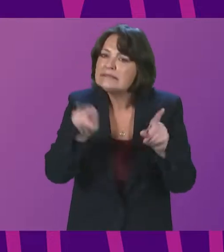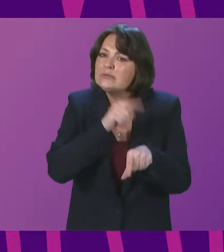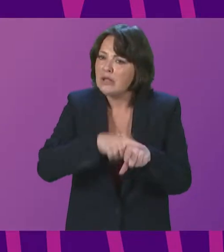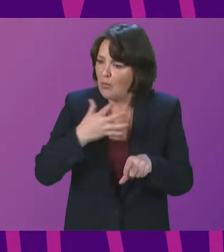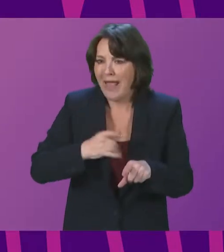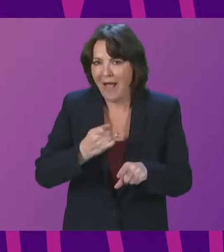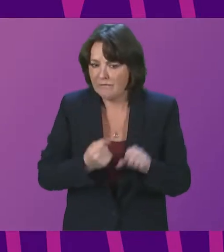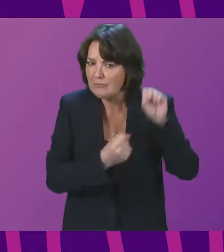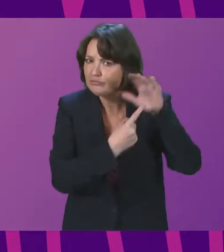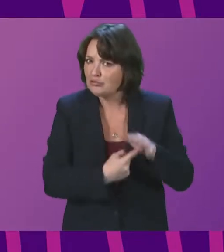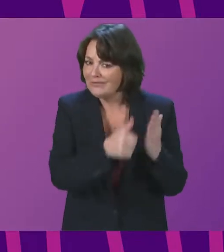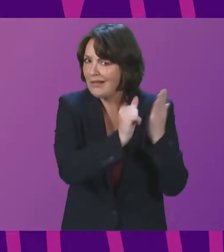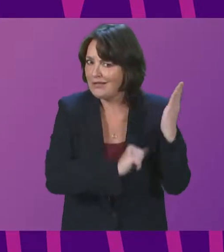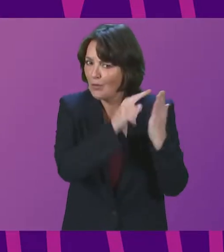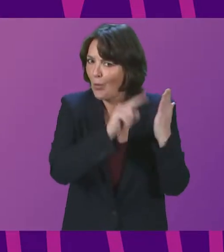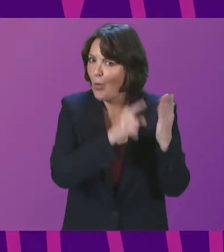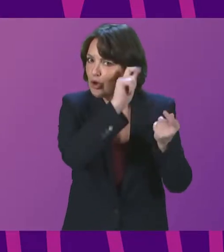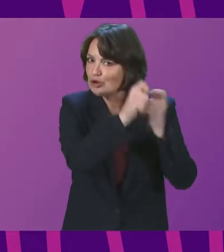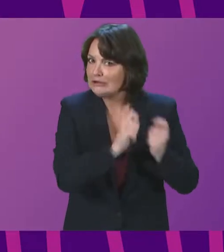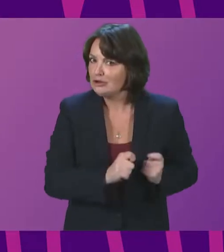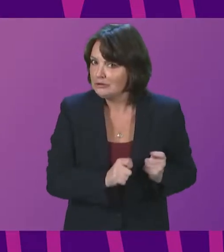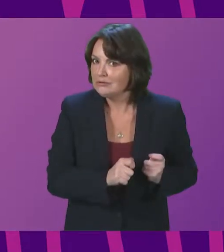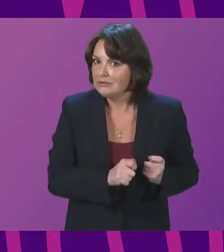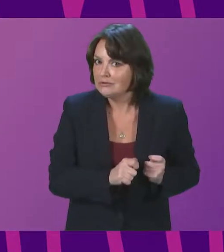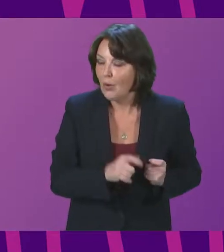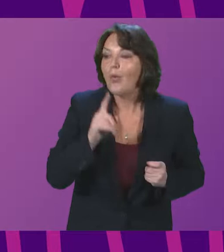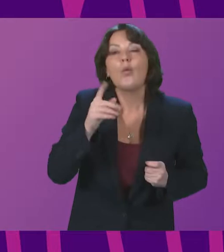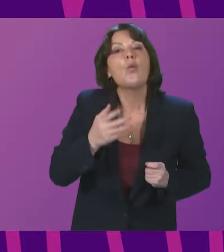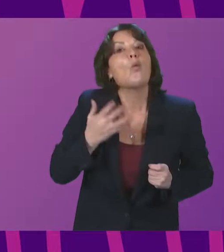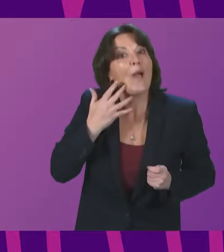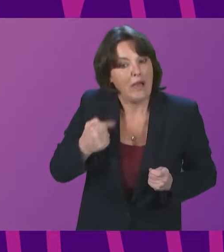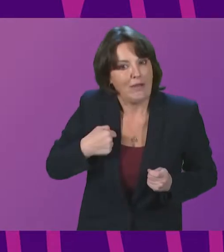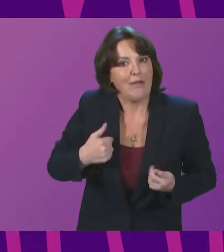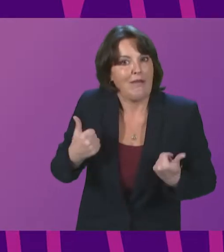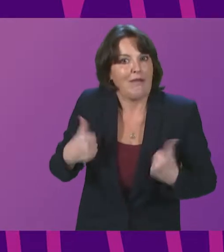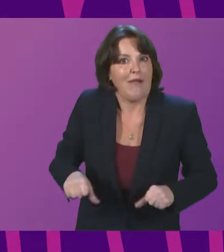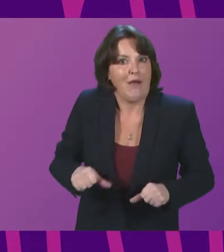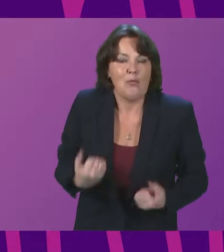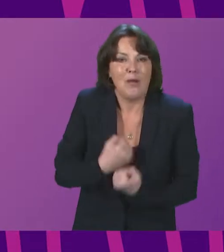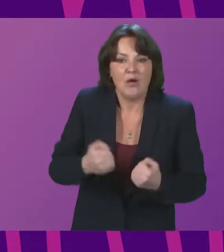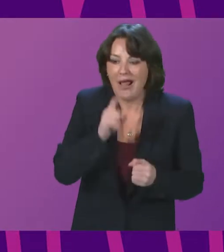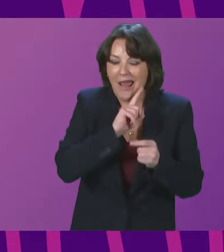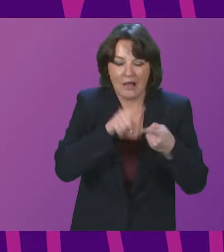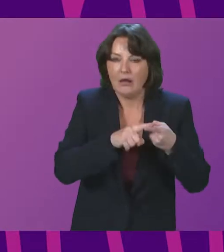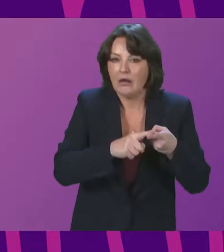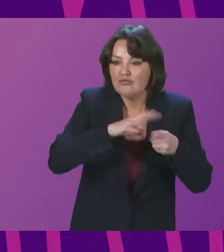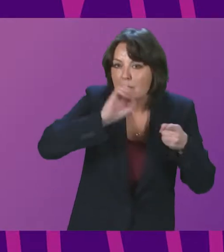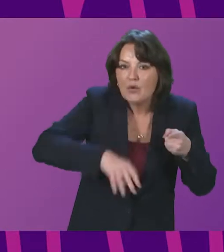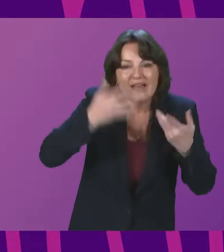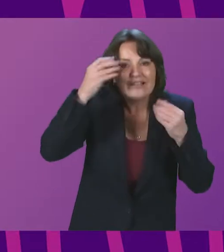make to the benefit when it is possible to do so. There are five of those: removing education restrictions so that full-time students can